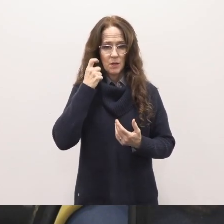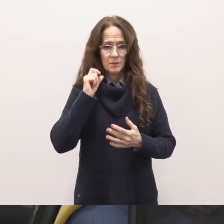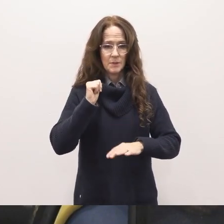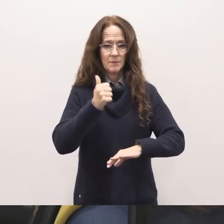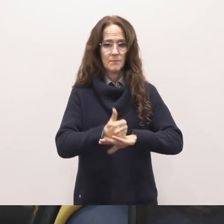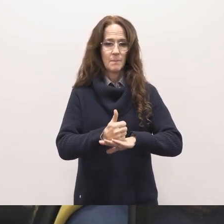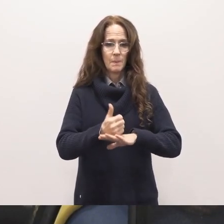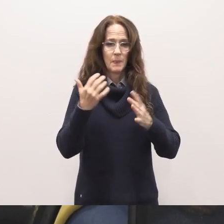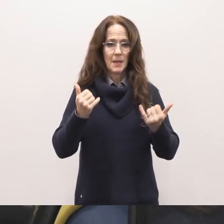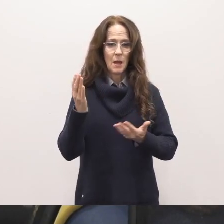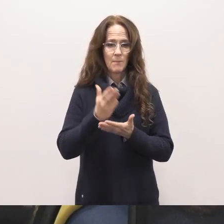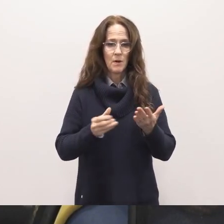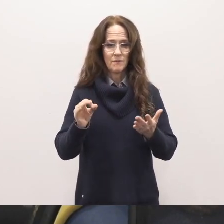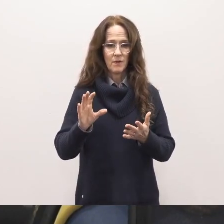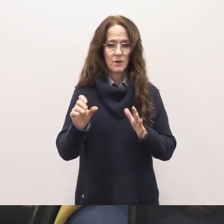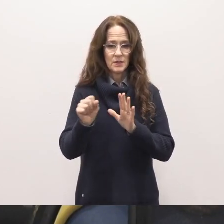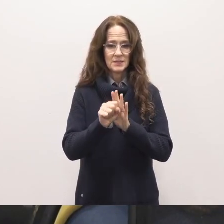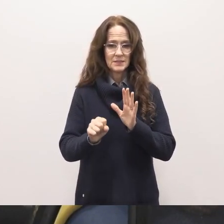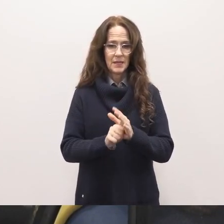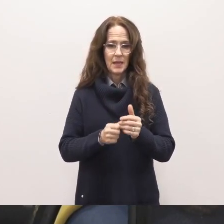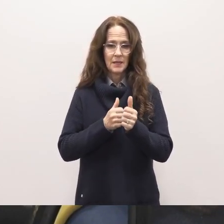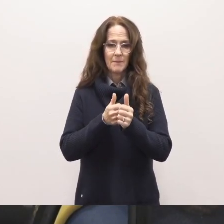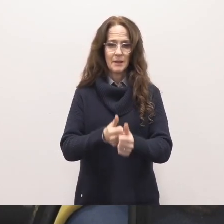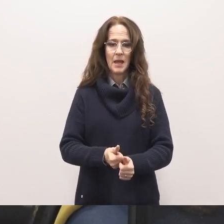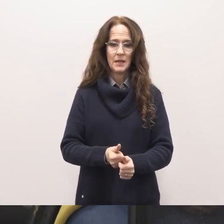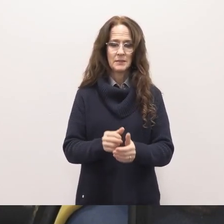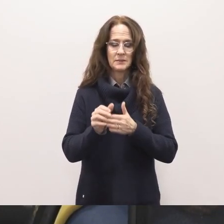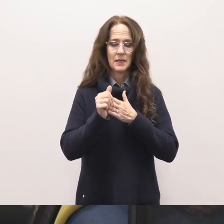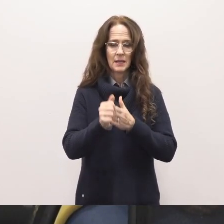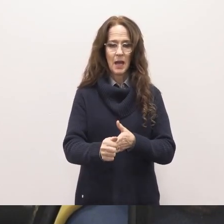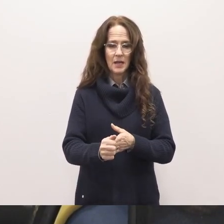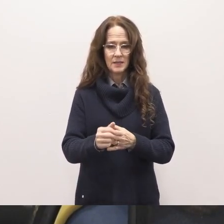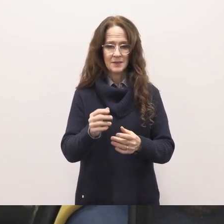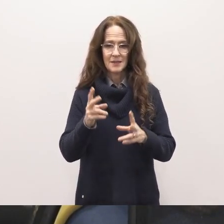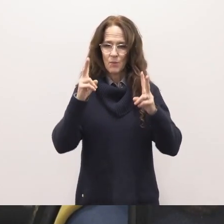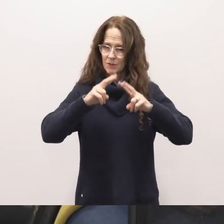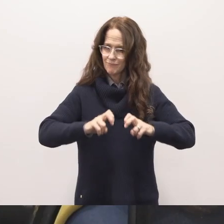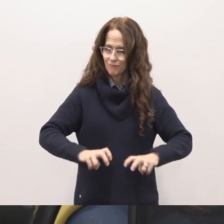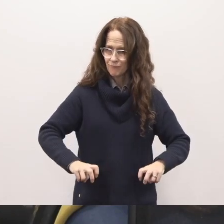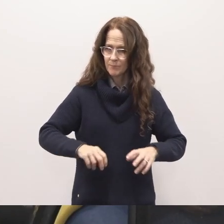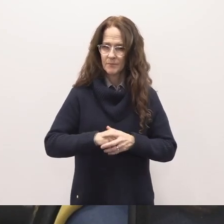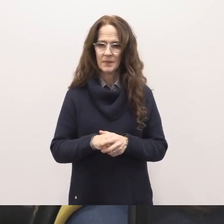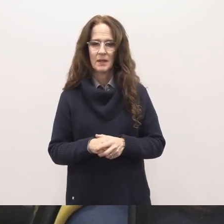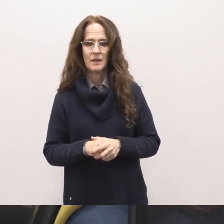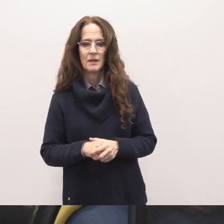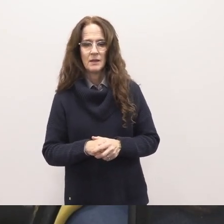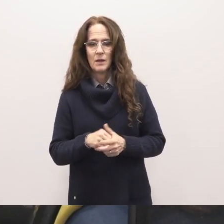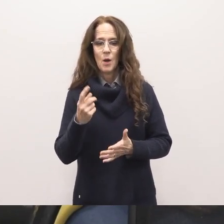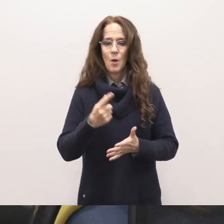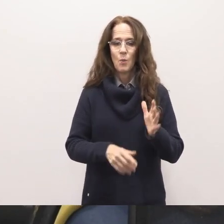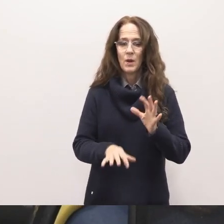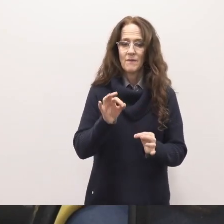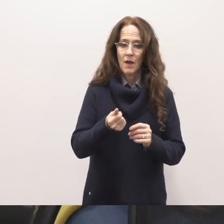so now part of our state compliance guide that we look at. In terms of findings, we do have a few findings this year related